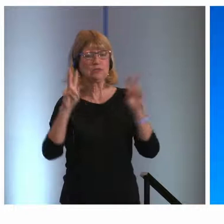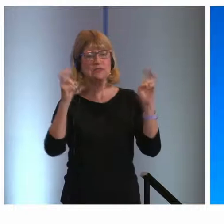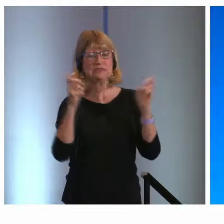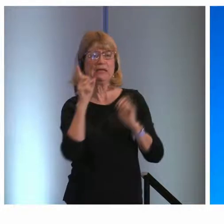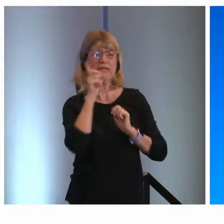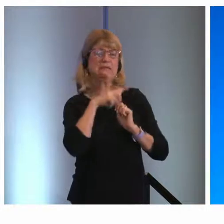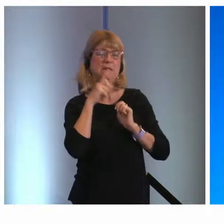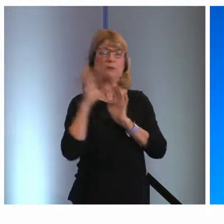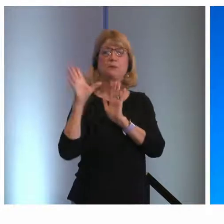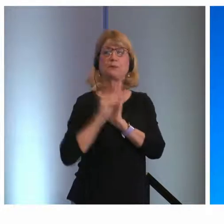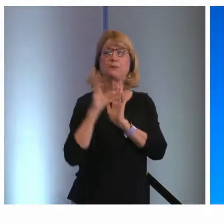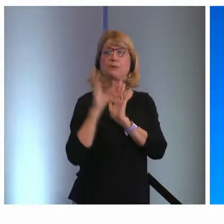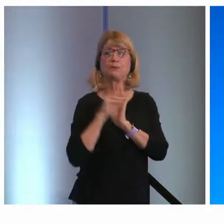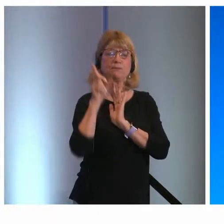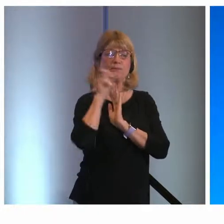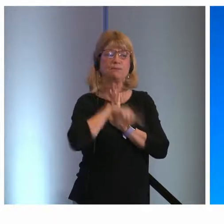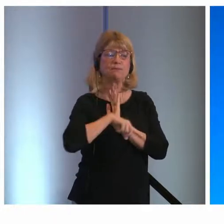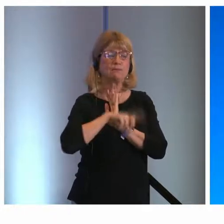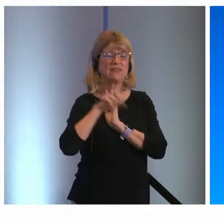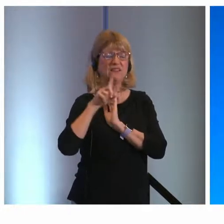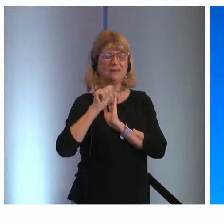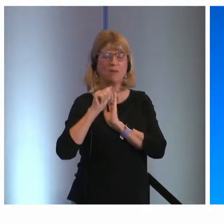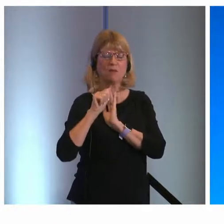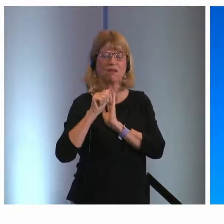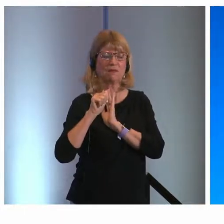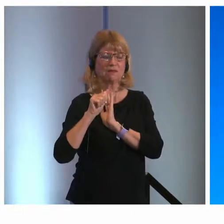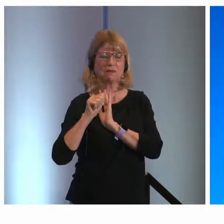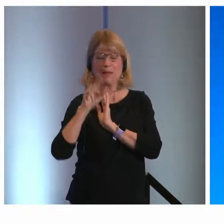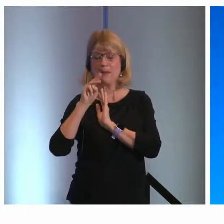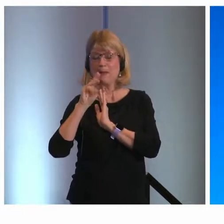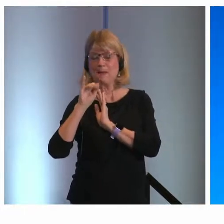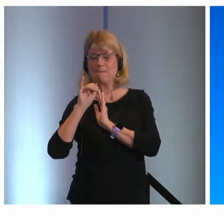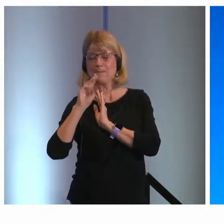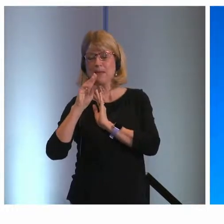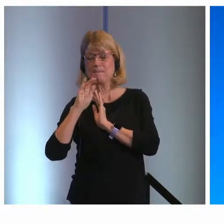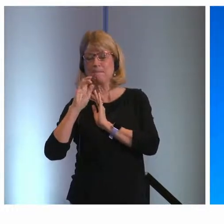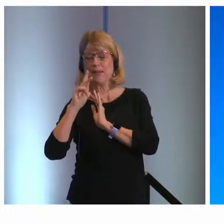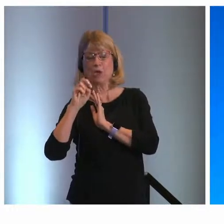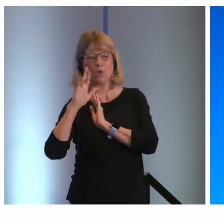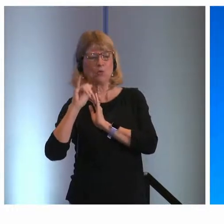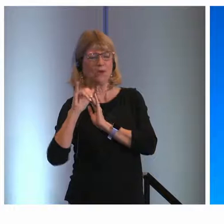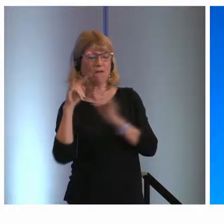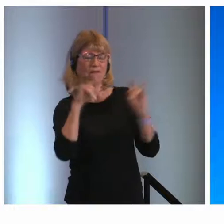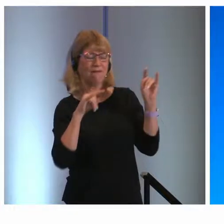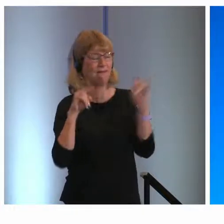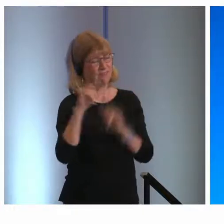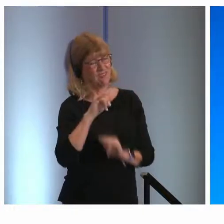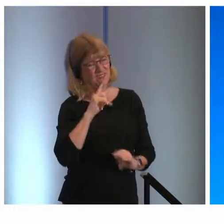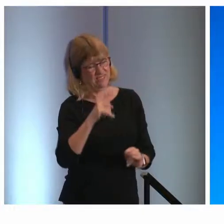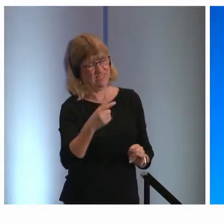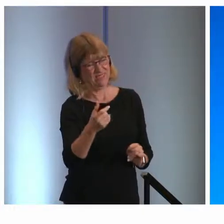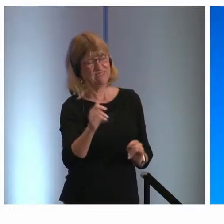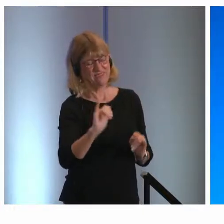about pushing that out to the outside world. And not using disabled mimicry as our colleague Dominick Evans